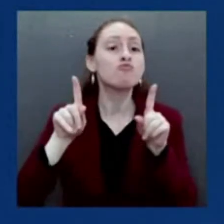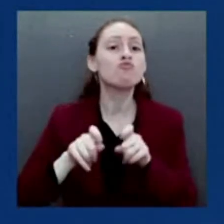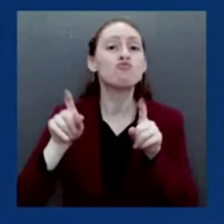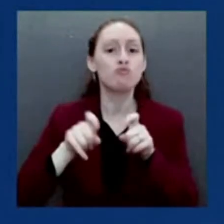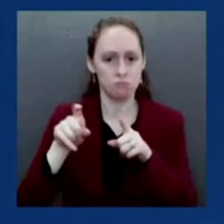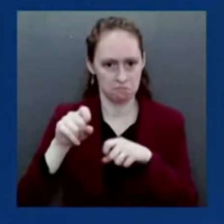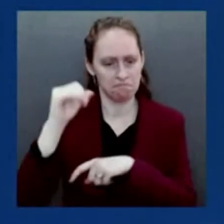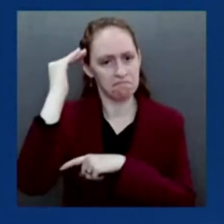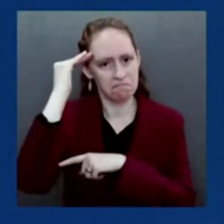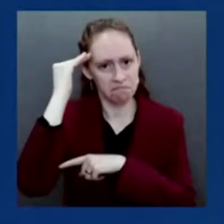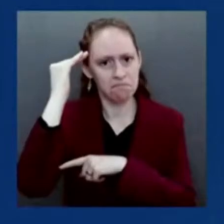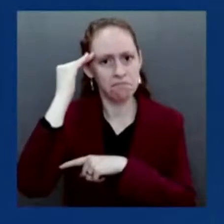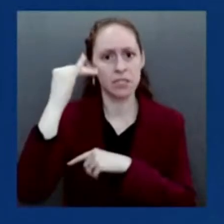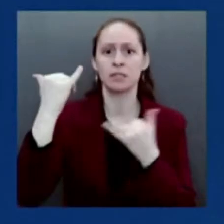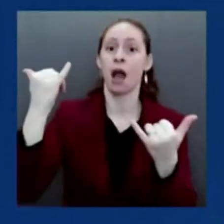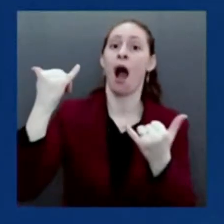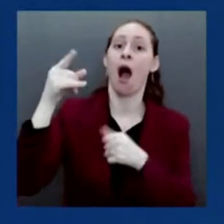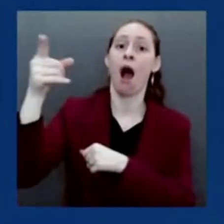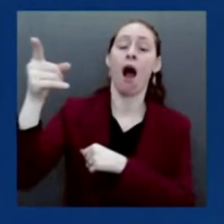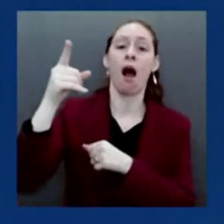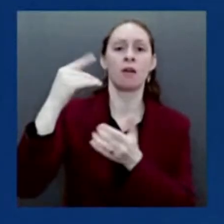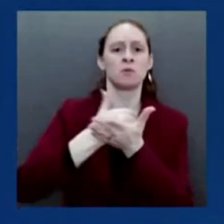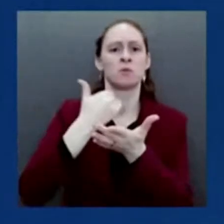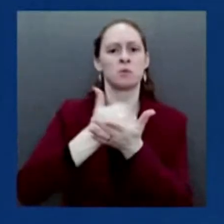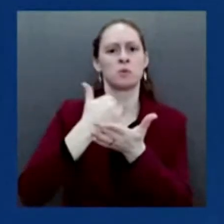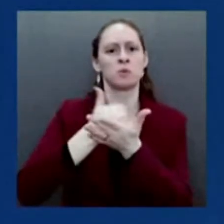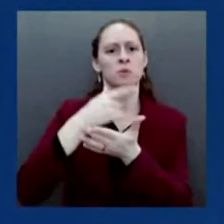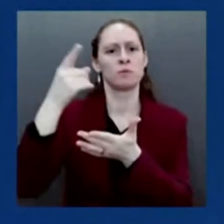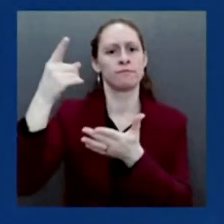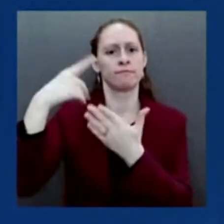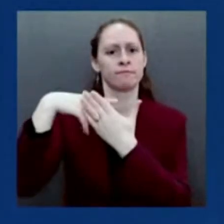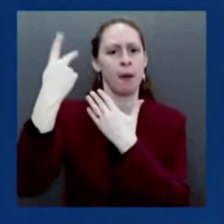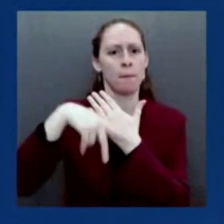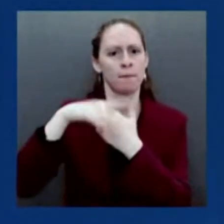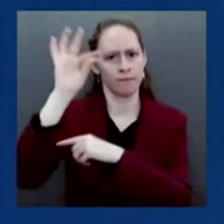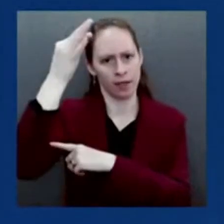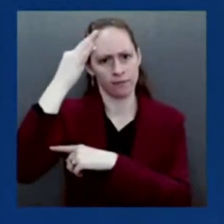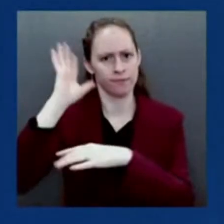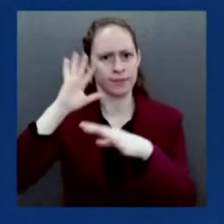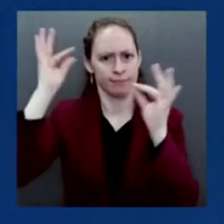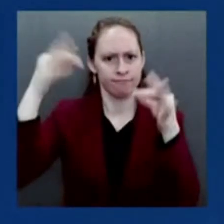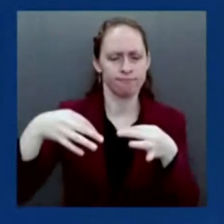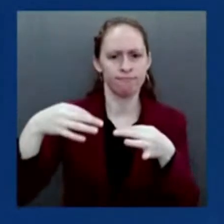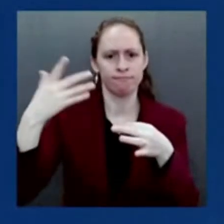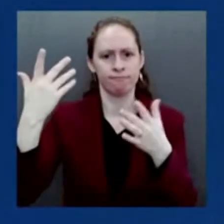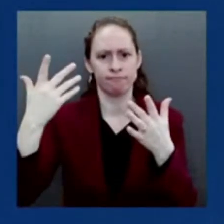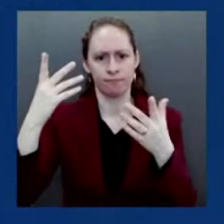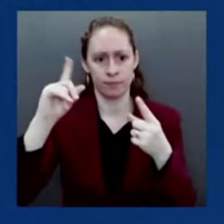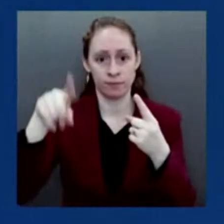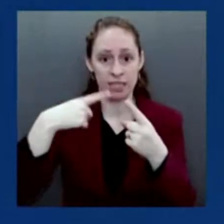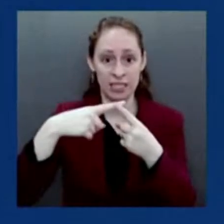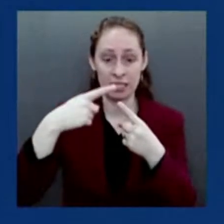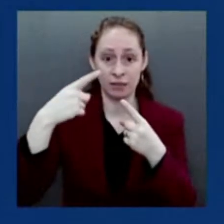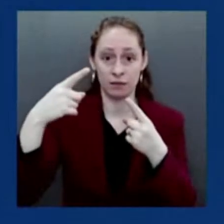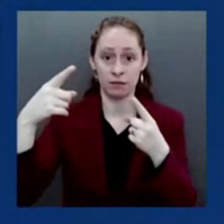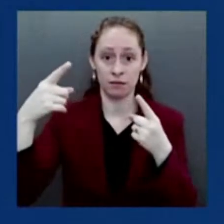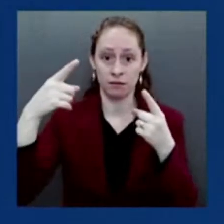SATURDAY, CERTAIN PLACES WILL REIMBURSE TESTING AND THE WEBSITE WILL BE COMING ONLINE SOON, IS THERE A NEW FEDERAL GUIDANCE ON HOW AND WHEN PEOPLE SHOULD BE TESTING THEMSELVES AT